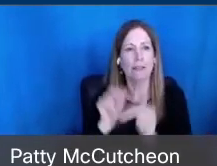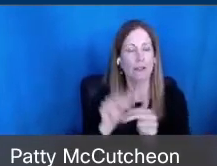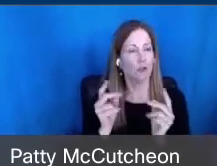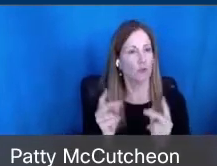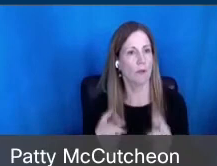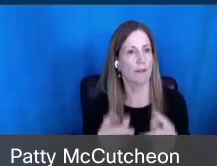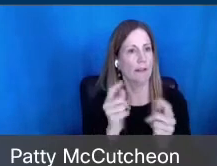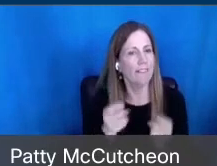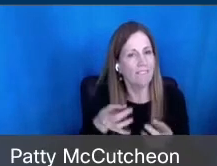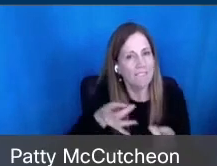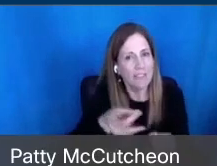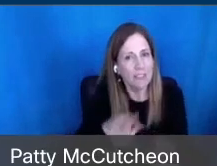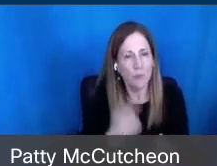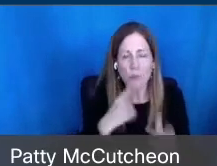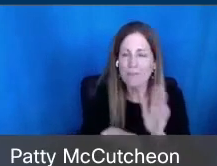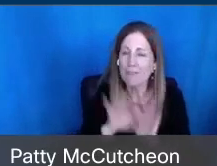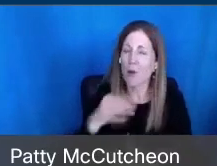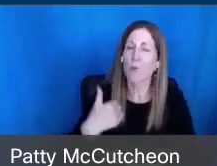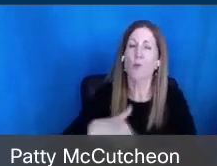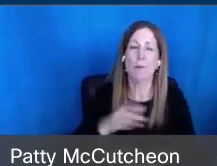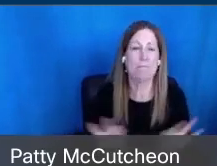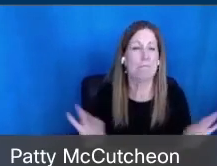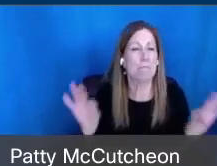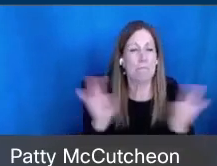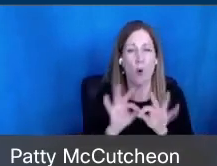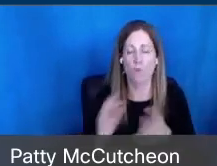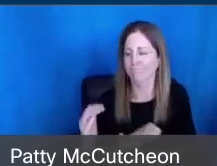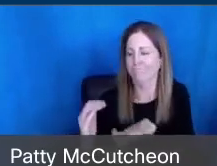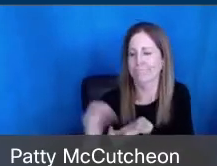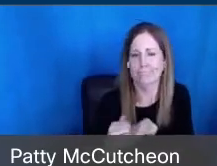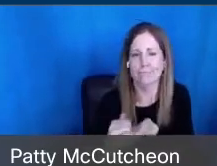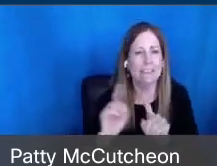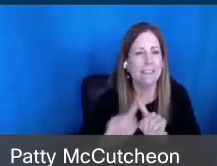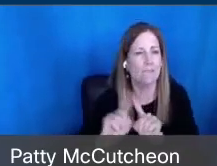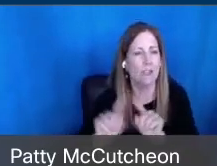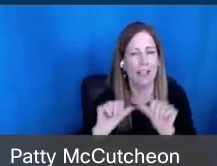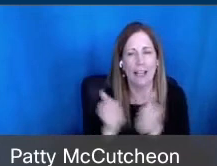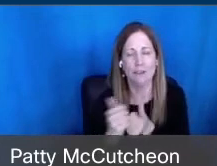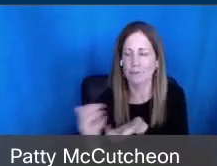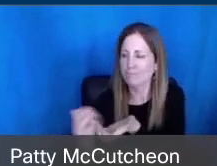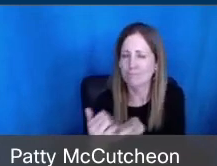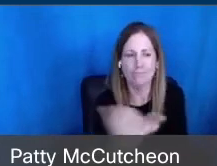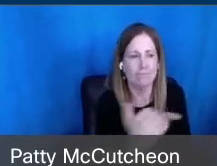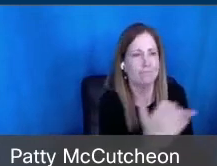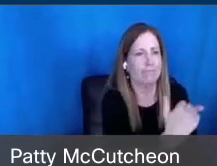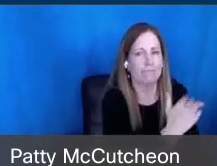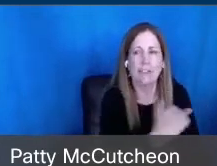We really found that it was important to partner with multiple agencies and to try and meet everybody's needs.